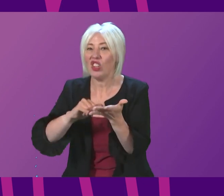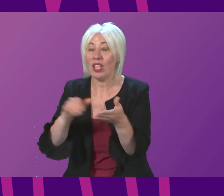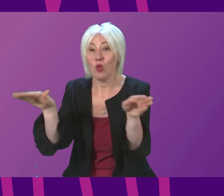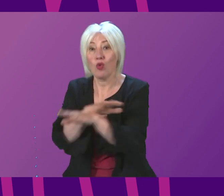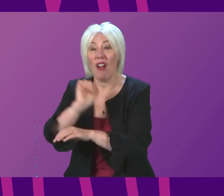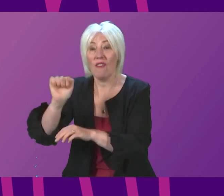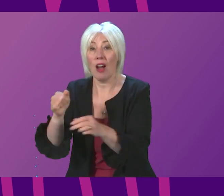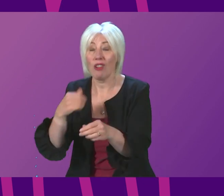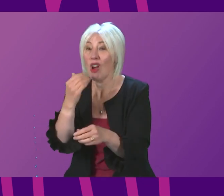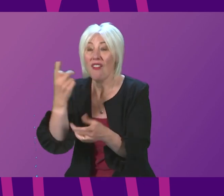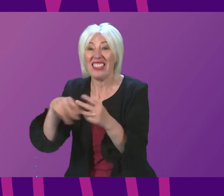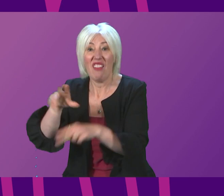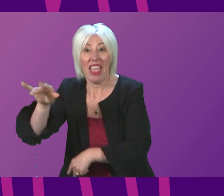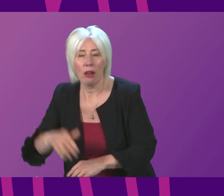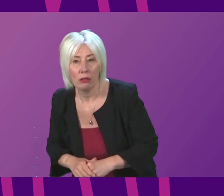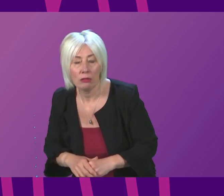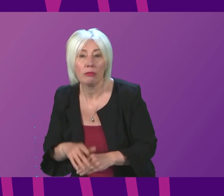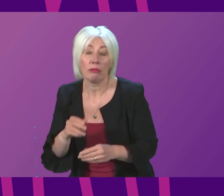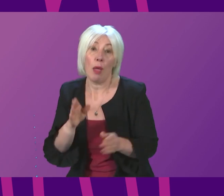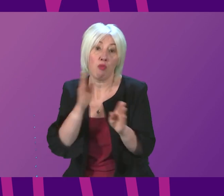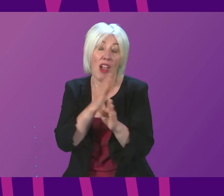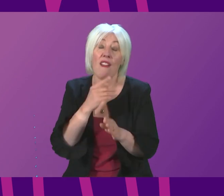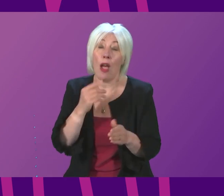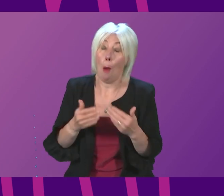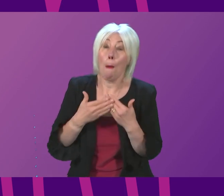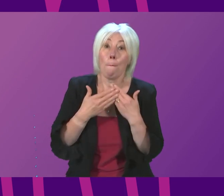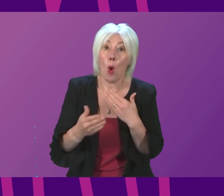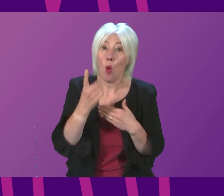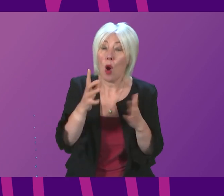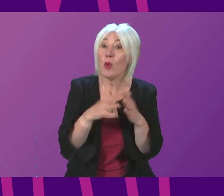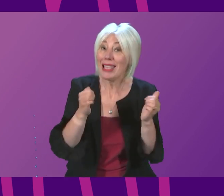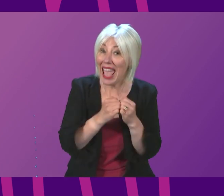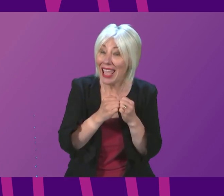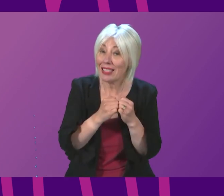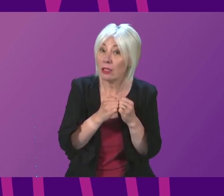They can earn more in a weekend than they do all week working in the NHS.